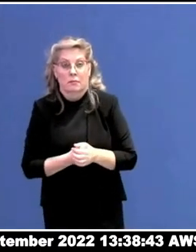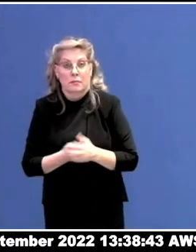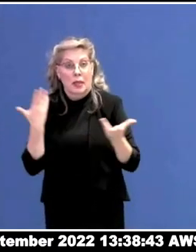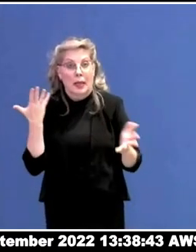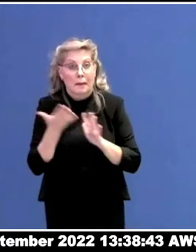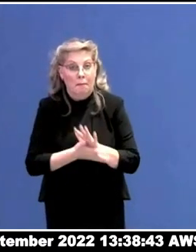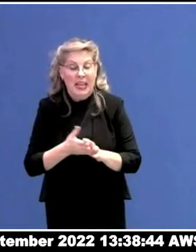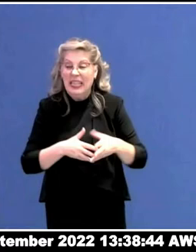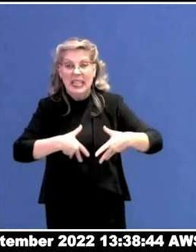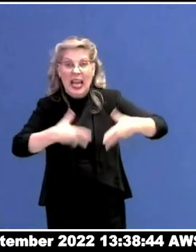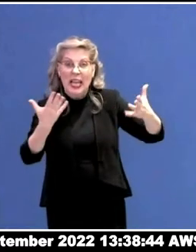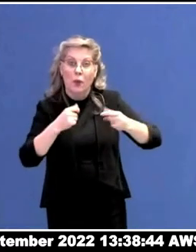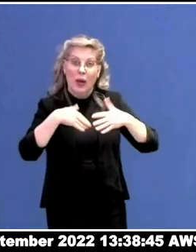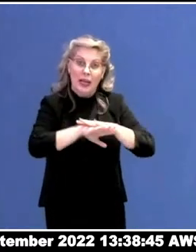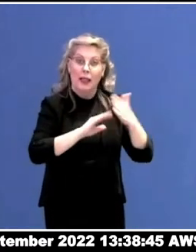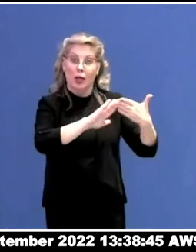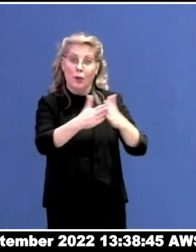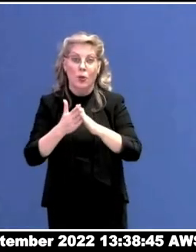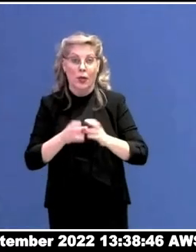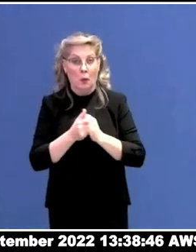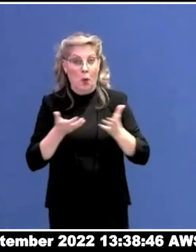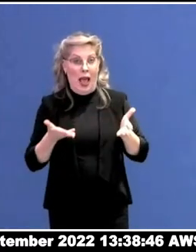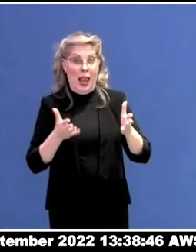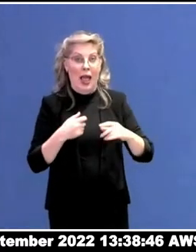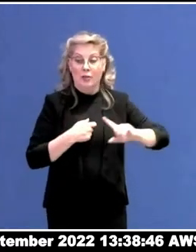volunteer organisations as well as NGOs to come in and out of the prison.